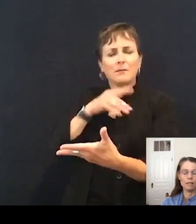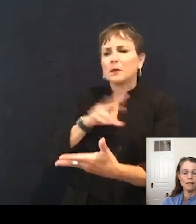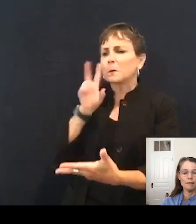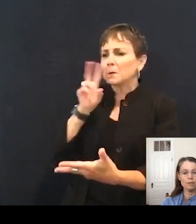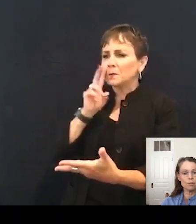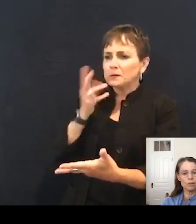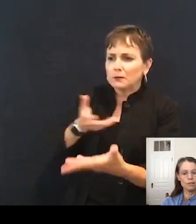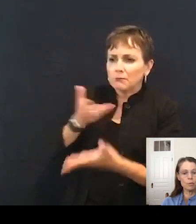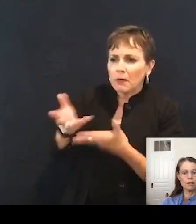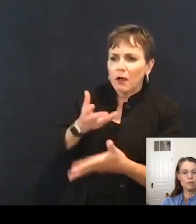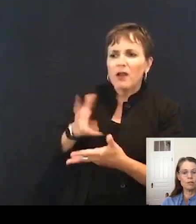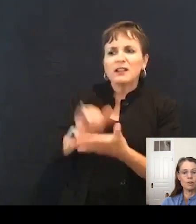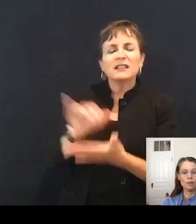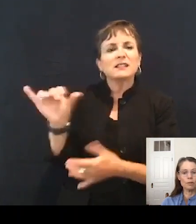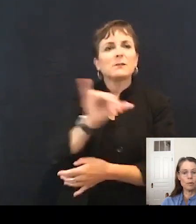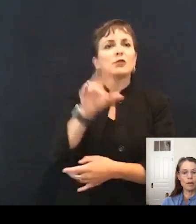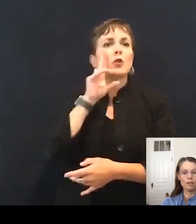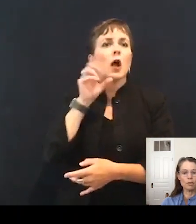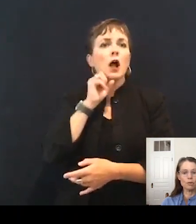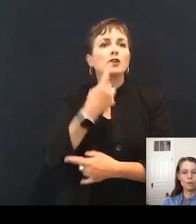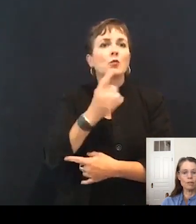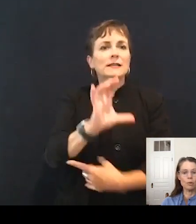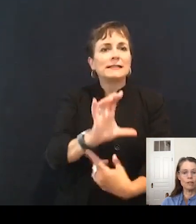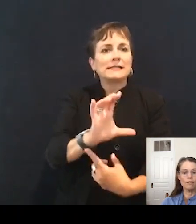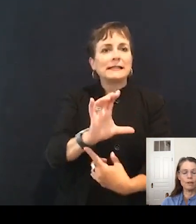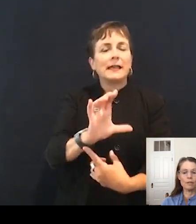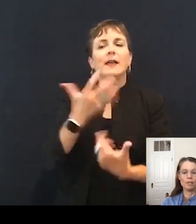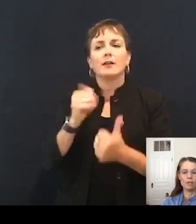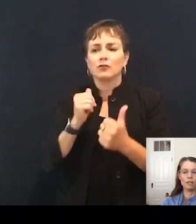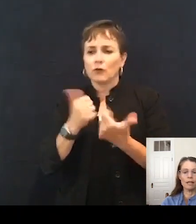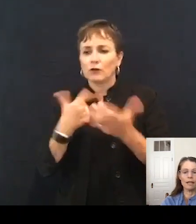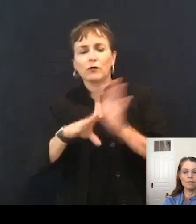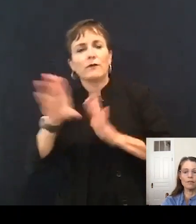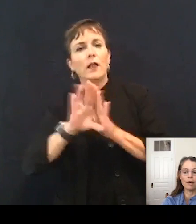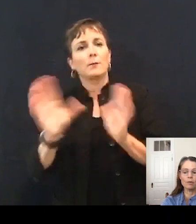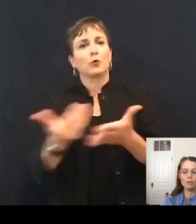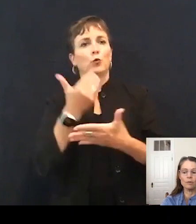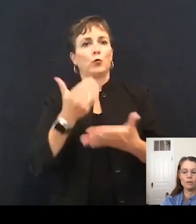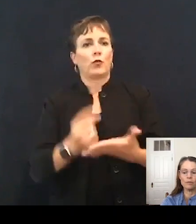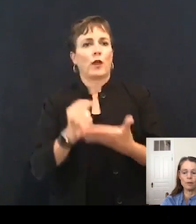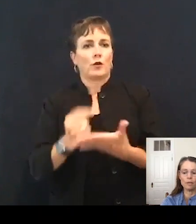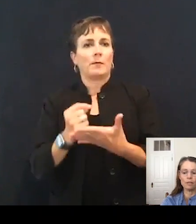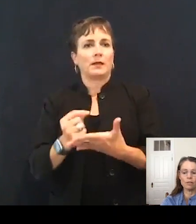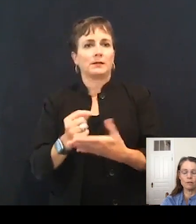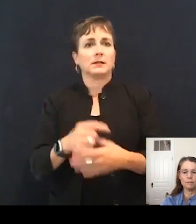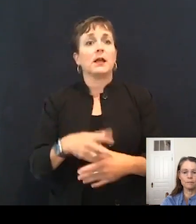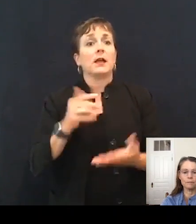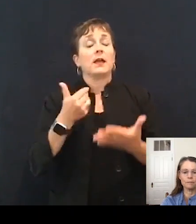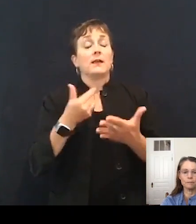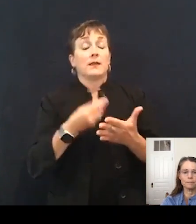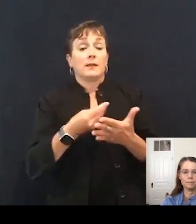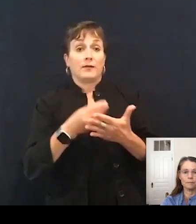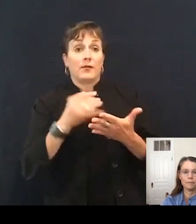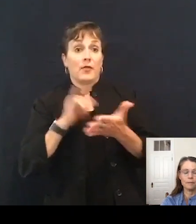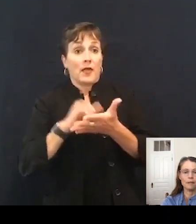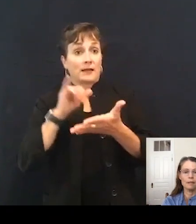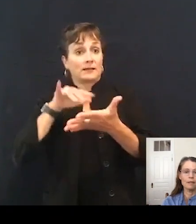This work is sponsored also by Usher 2020 Foundation and FAUN Foundation.